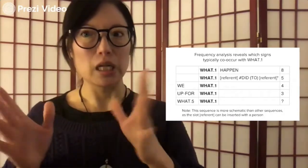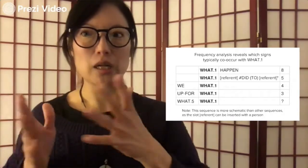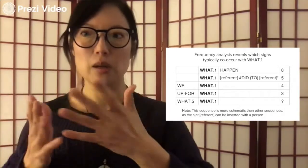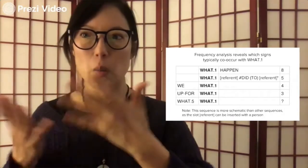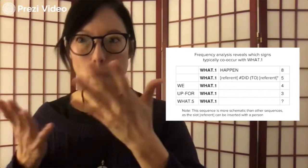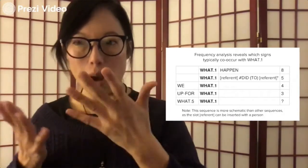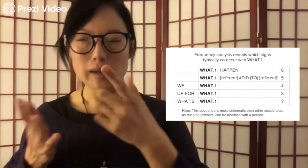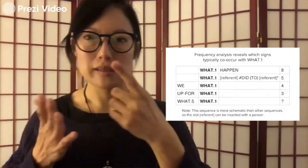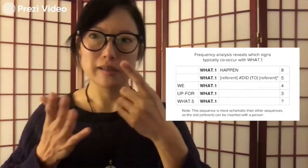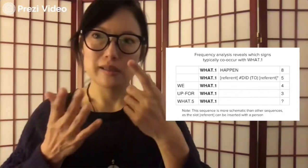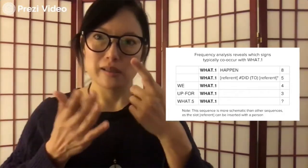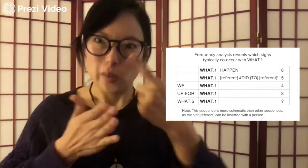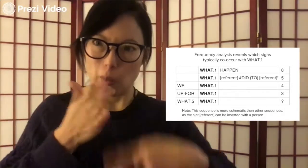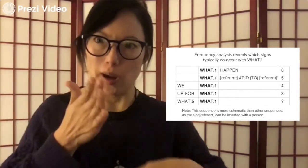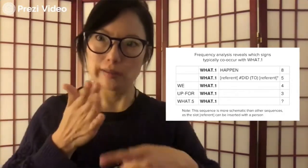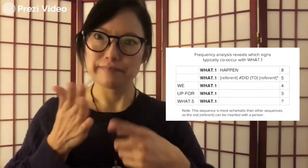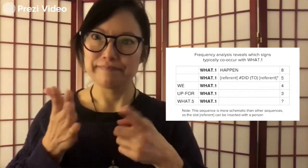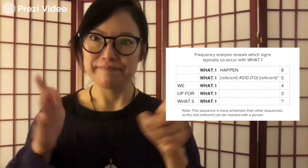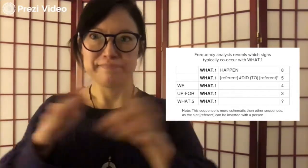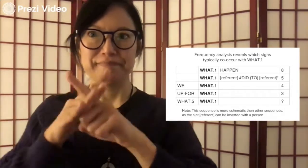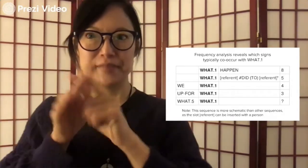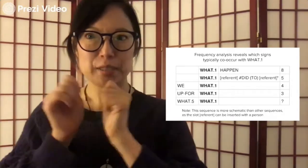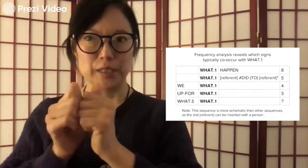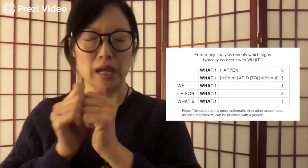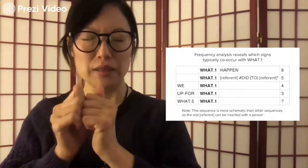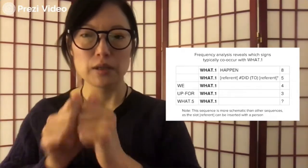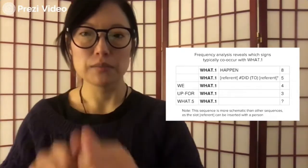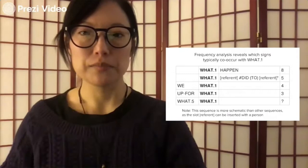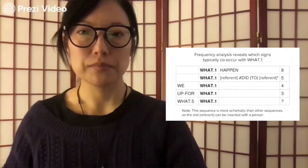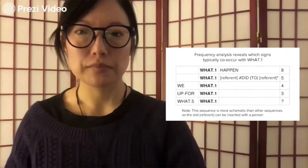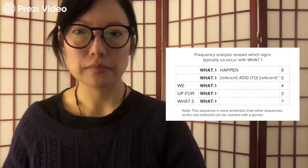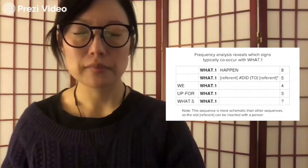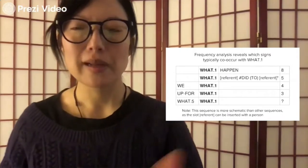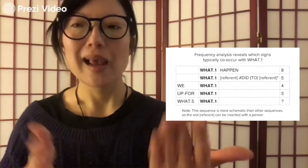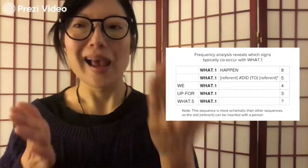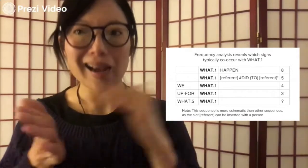But it's clear that the WHAT.1 co-occurs with the group of